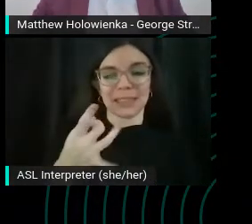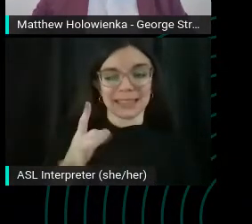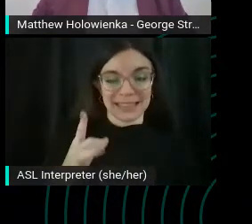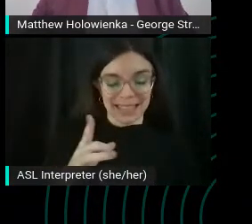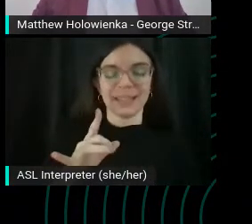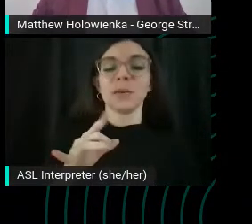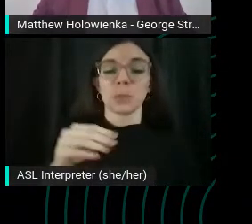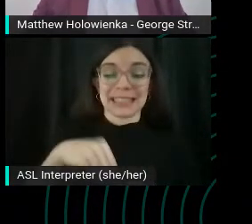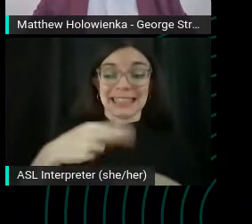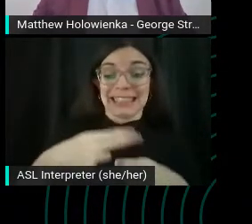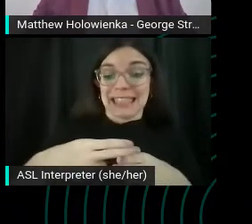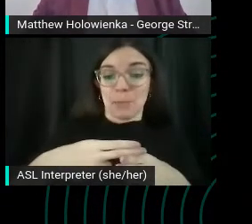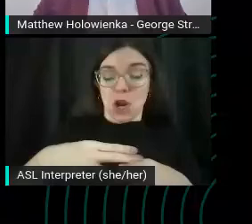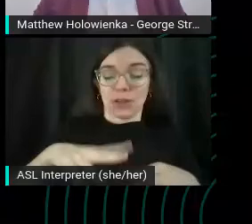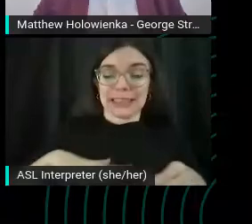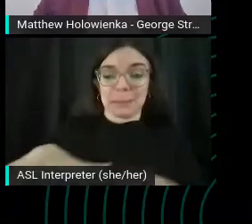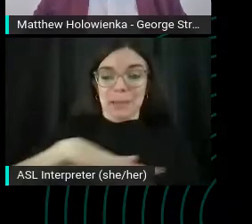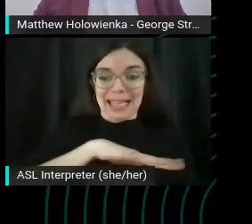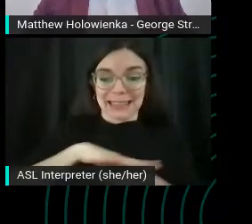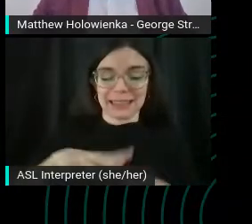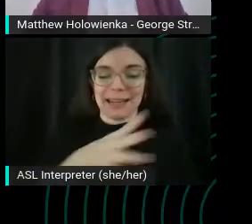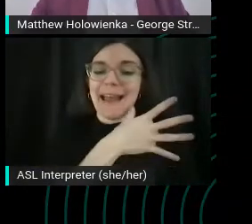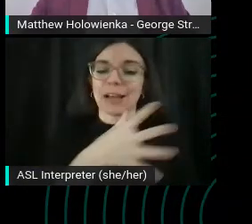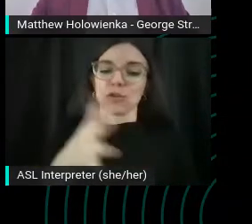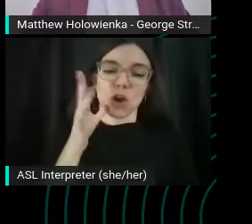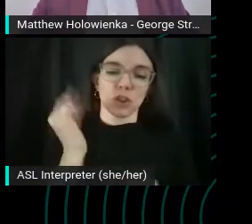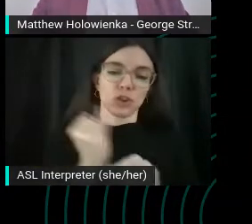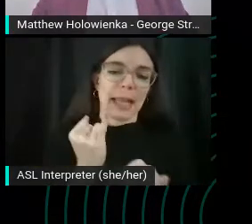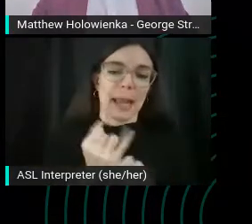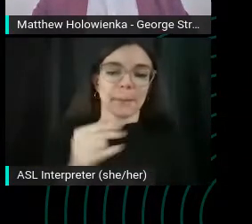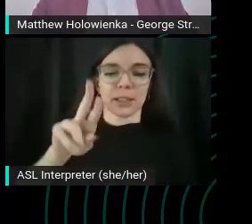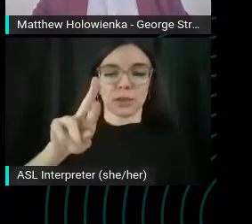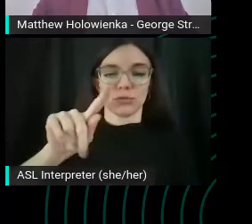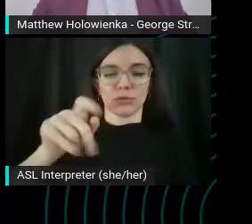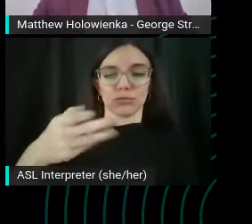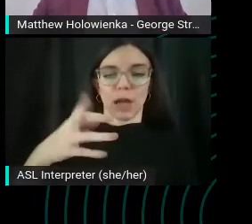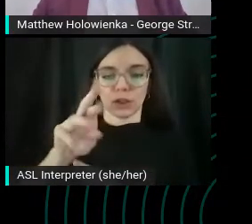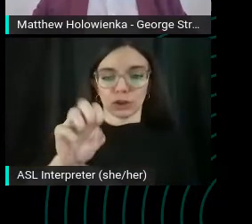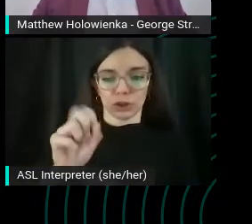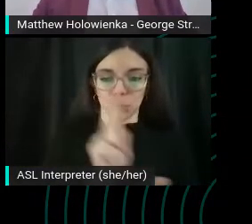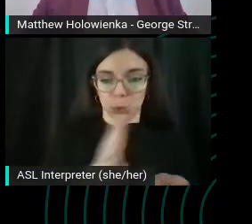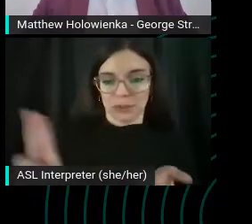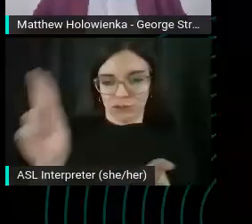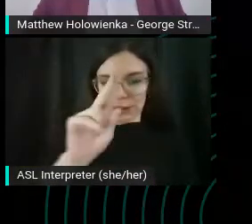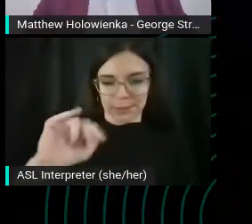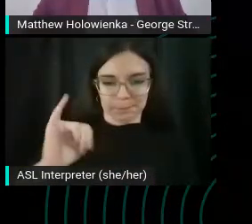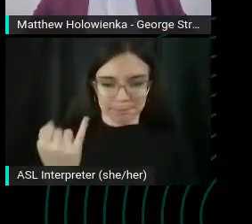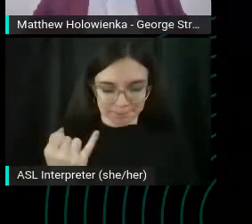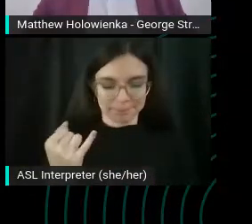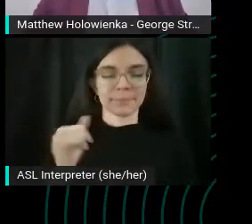on the agricultural campus of Rutgers University. We were in this temporary space while our former home in downtown New Brunswick